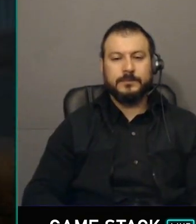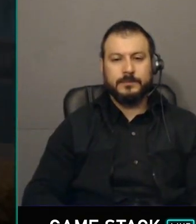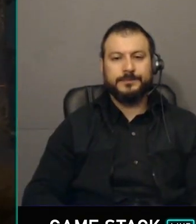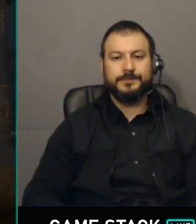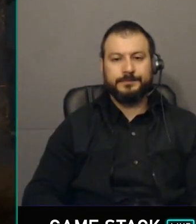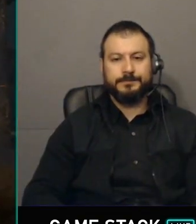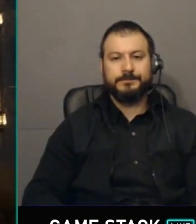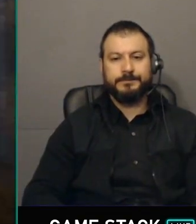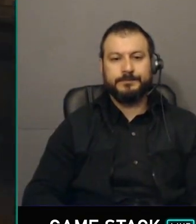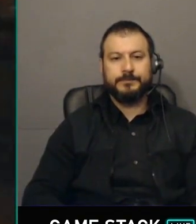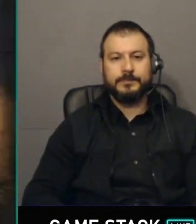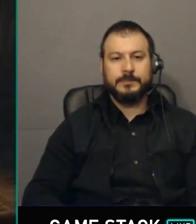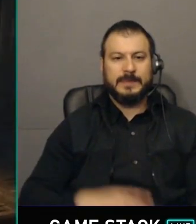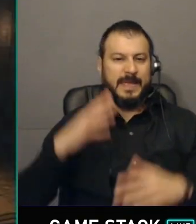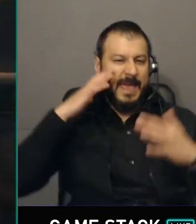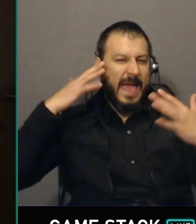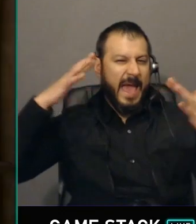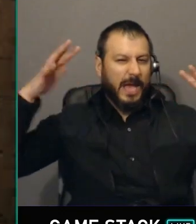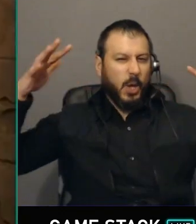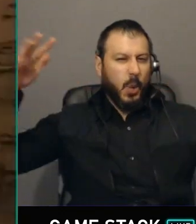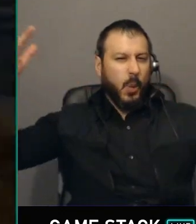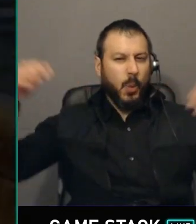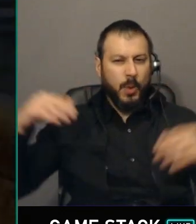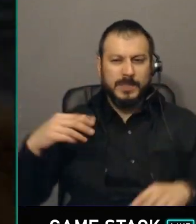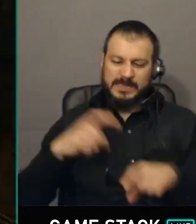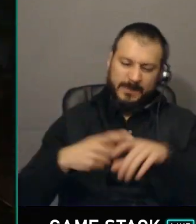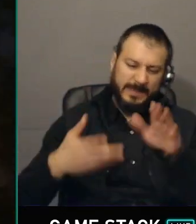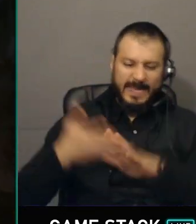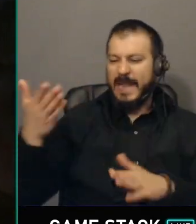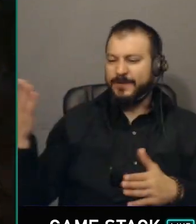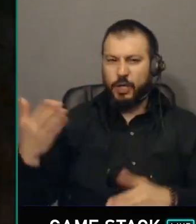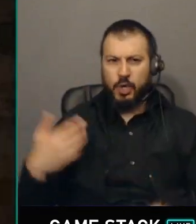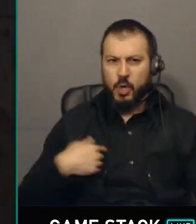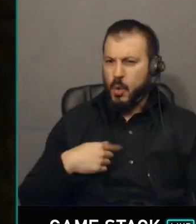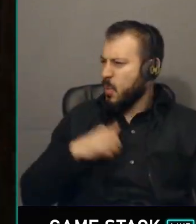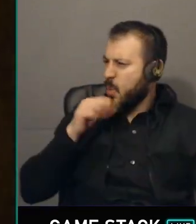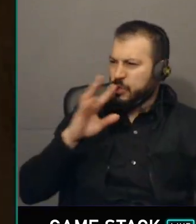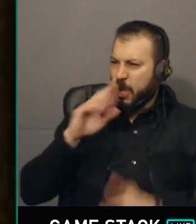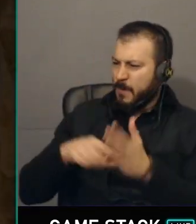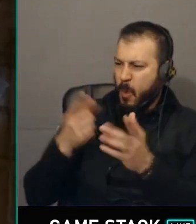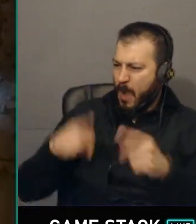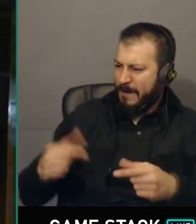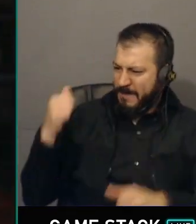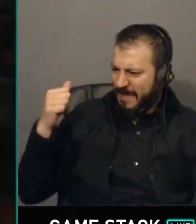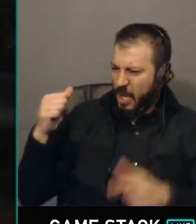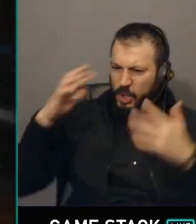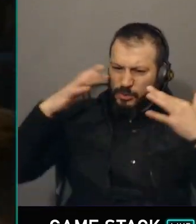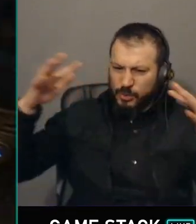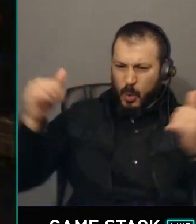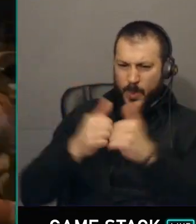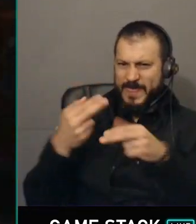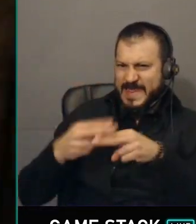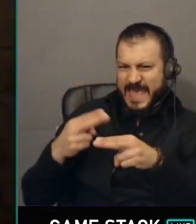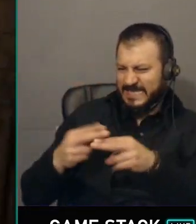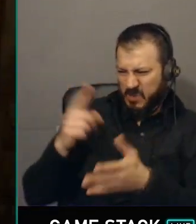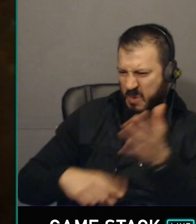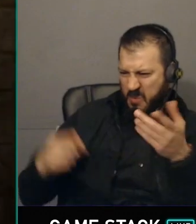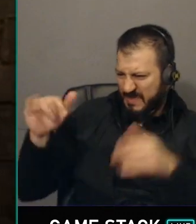“I'd say it's about time we get the hell outta here.” “Hey, are we not going to talk about what happened back there, with the nest? I mean, what the hell was that?” “It looked like